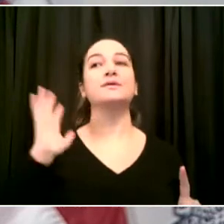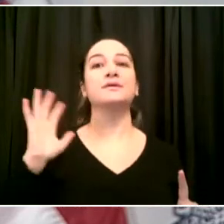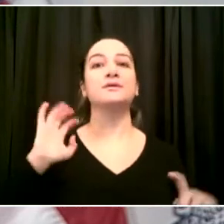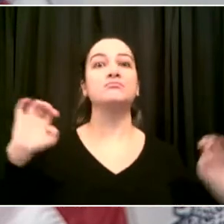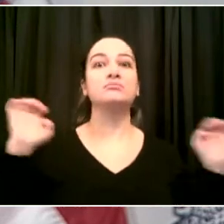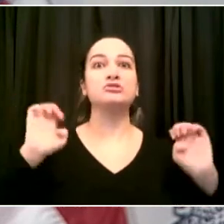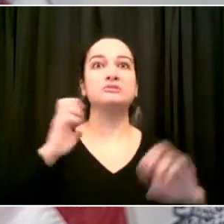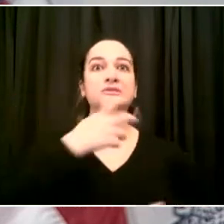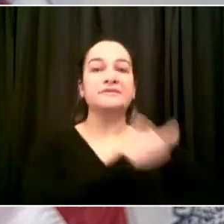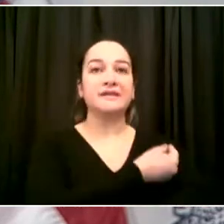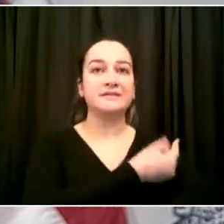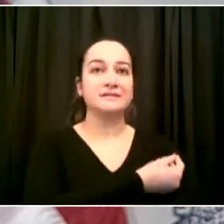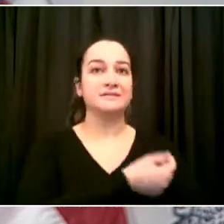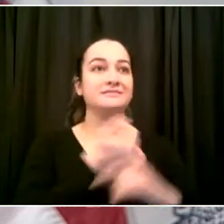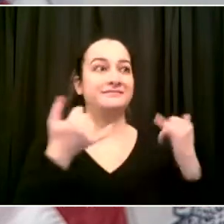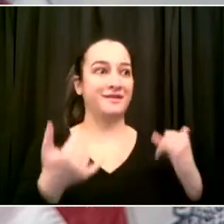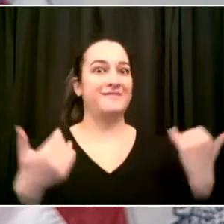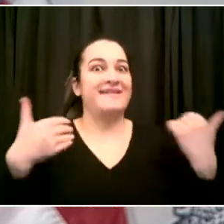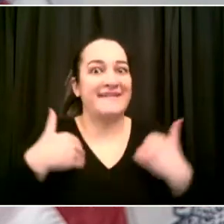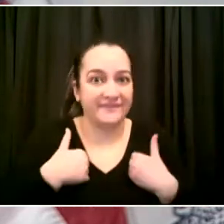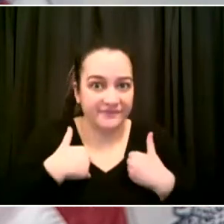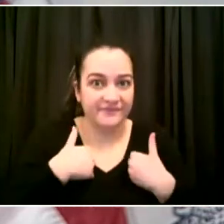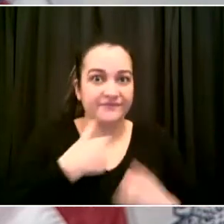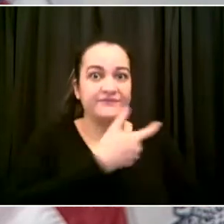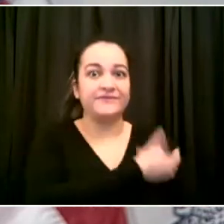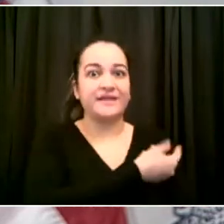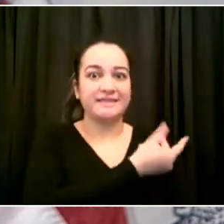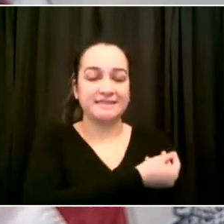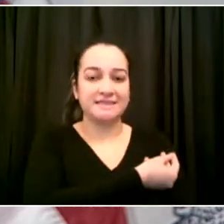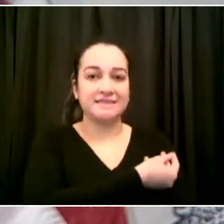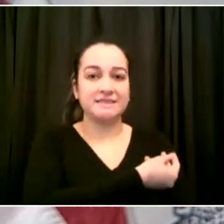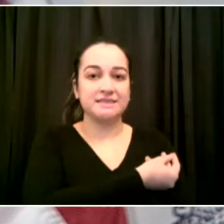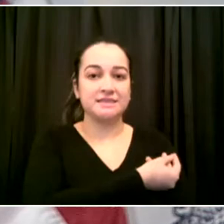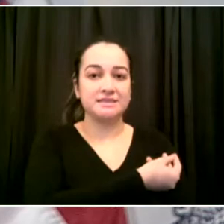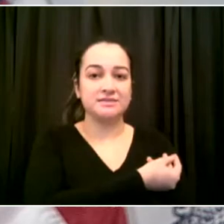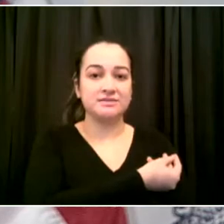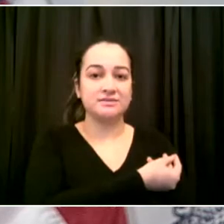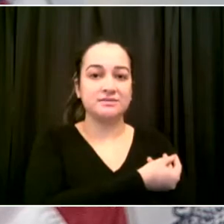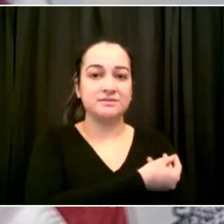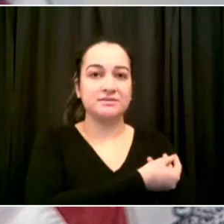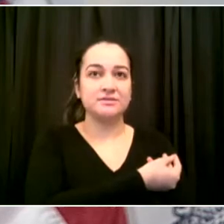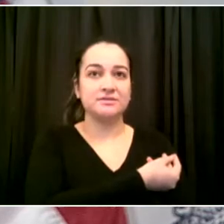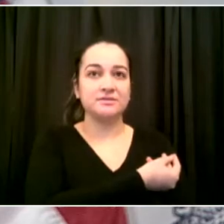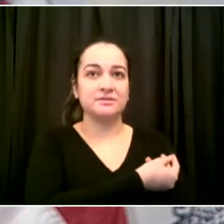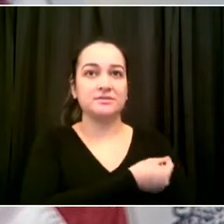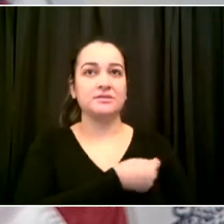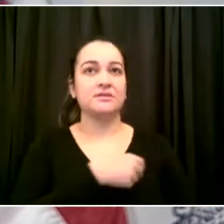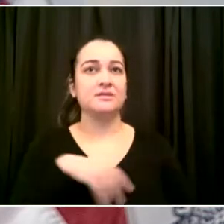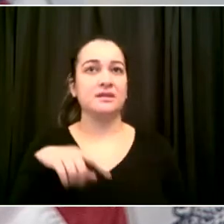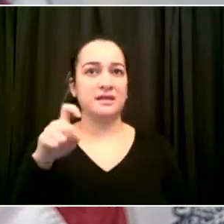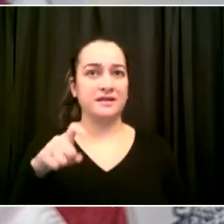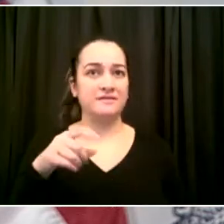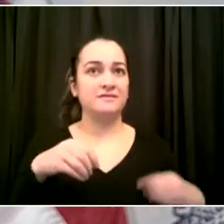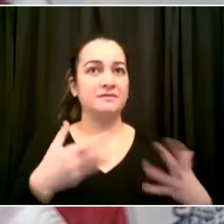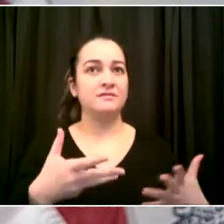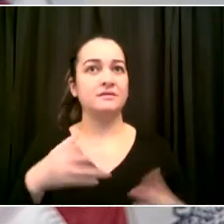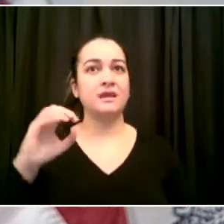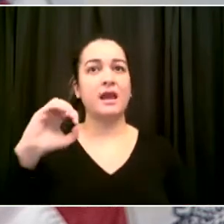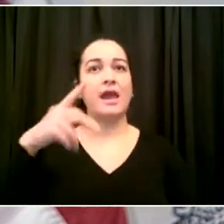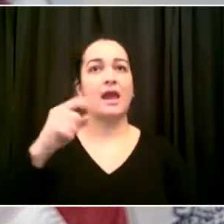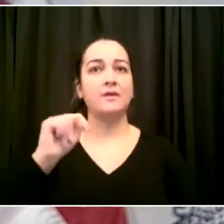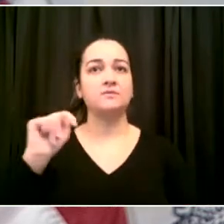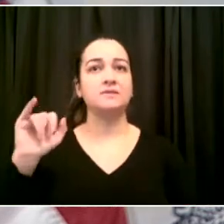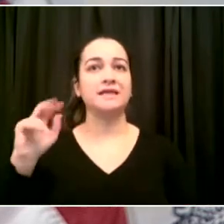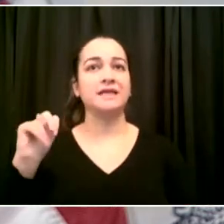THE VACCINE WHEN